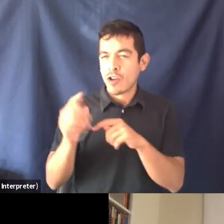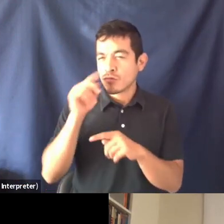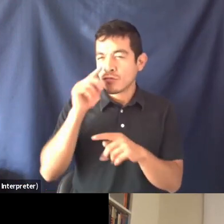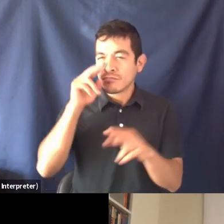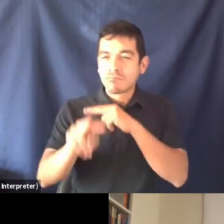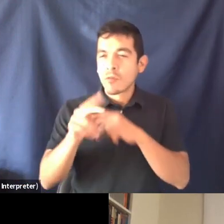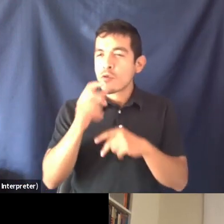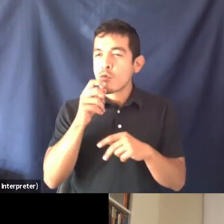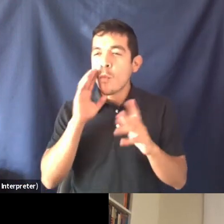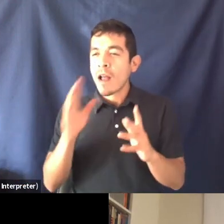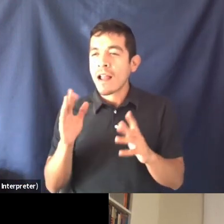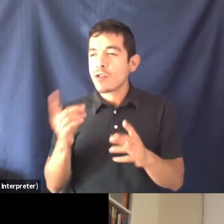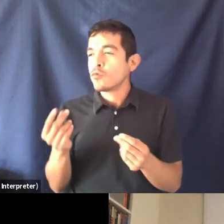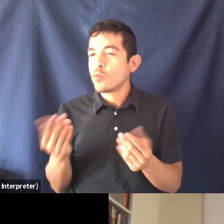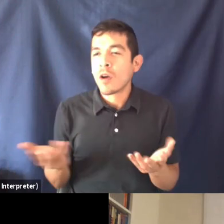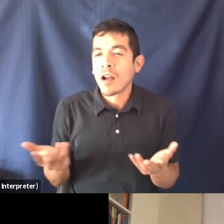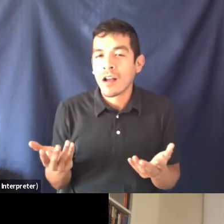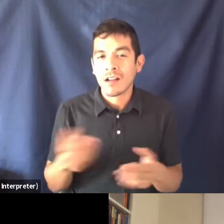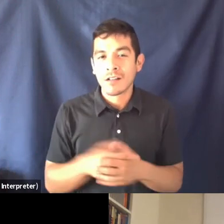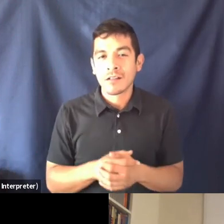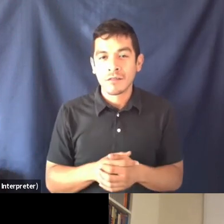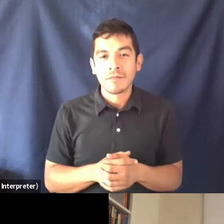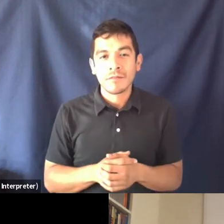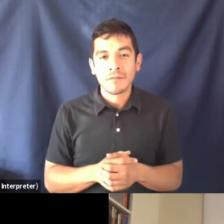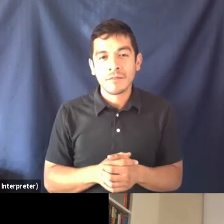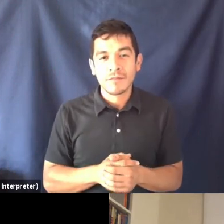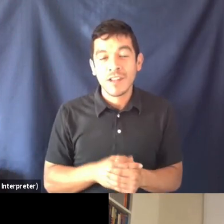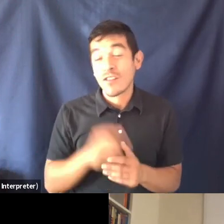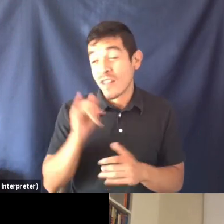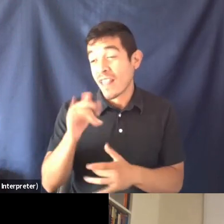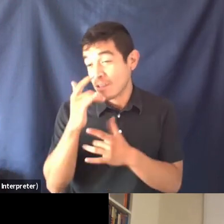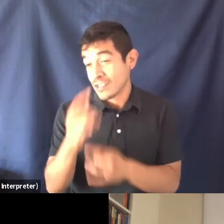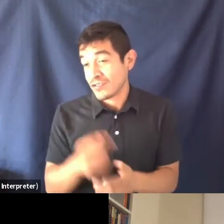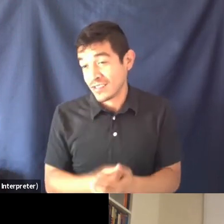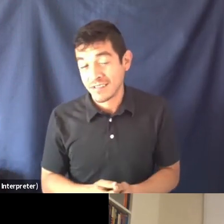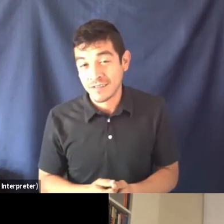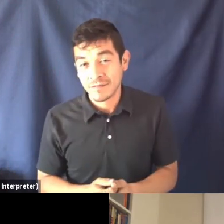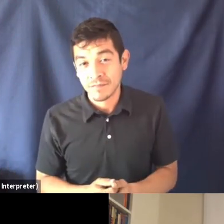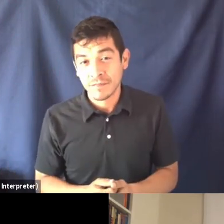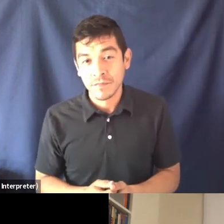And then, you know, you're invariably. Well, which is what makes it interesting. Being crouched down like that.